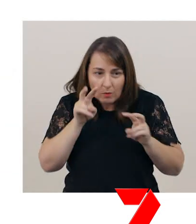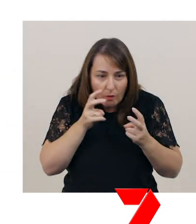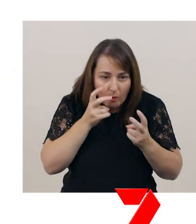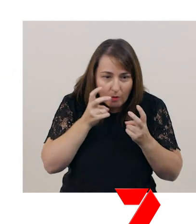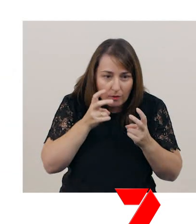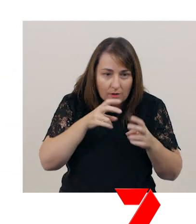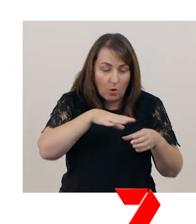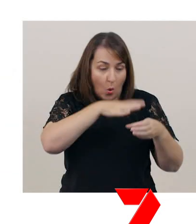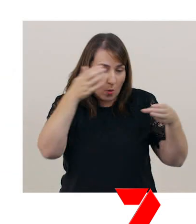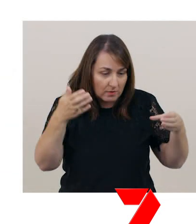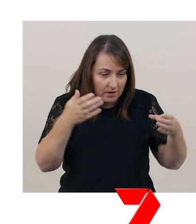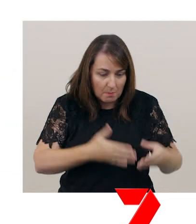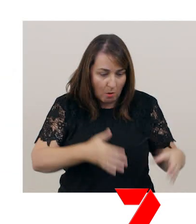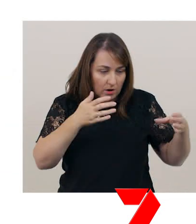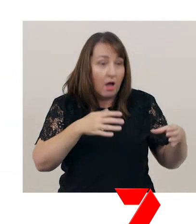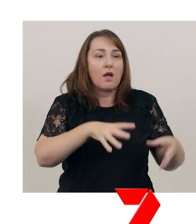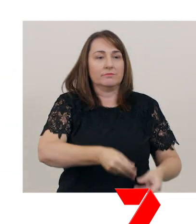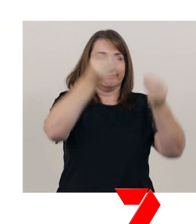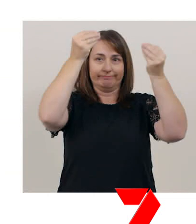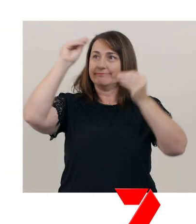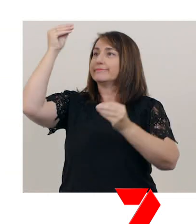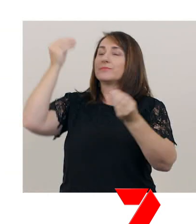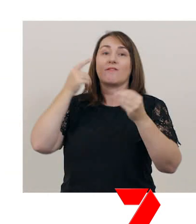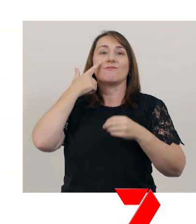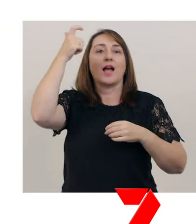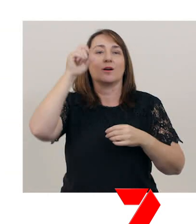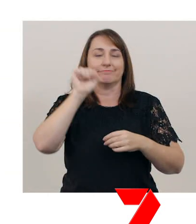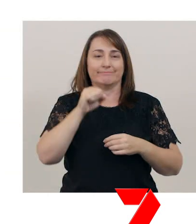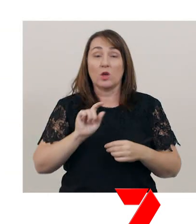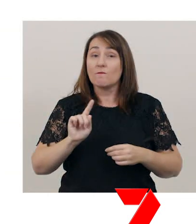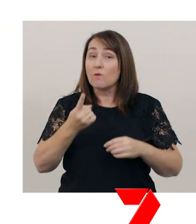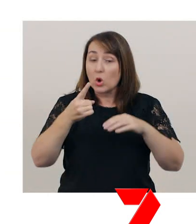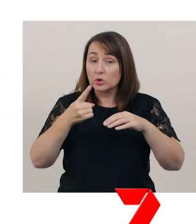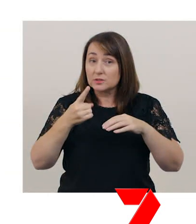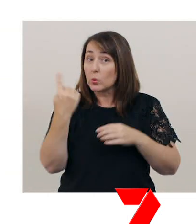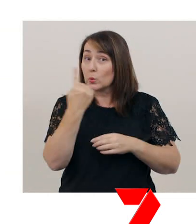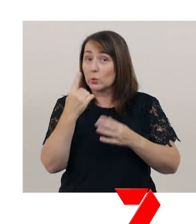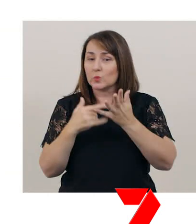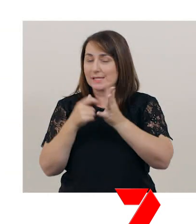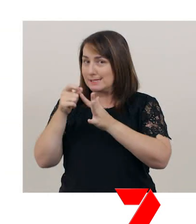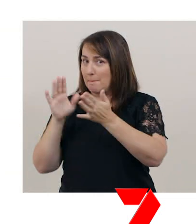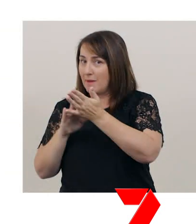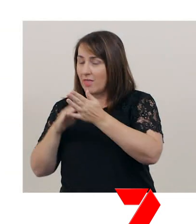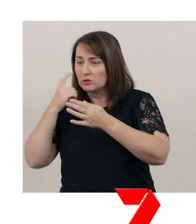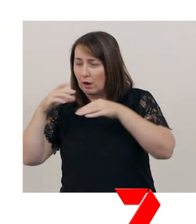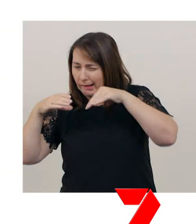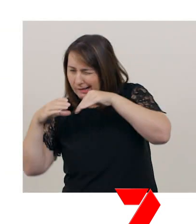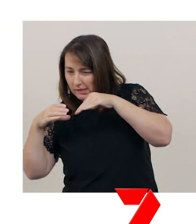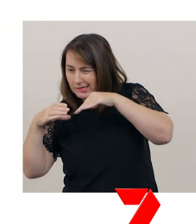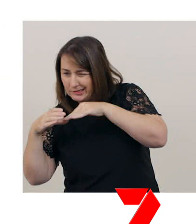in the large pot beside the k’ang. Firstly, Ye Xian’s step-mother tried on the slipper, but it was far too small.